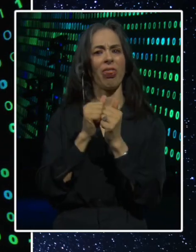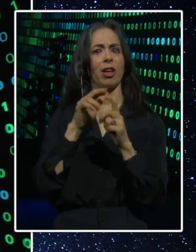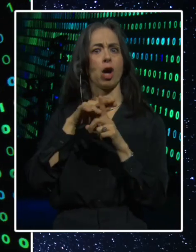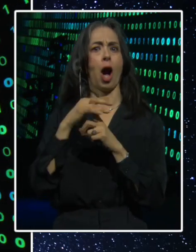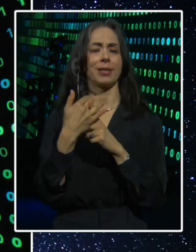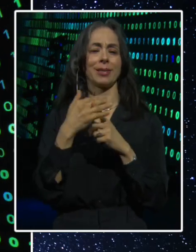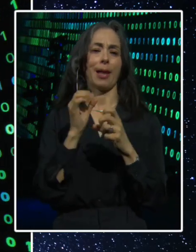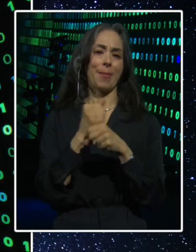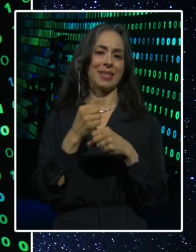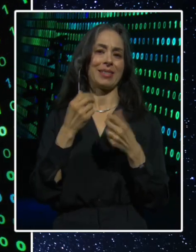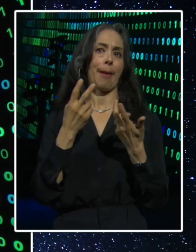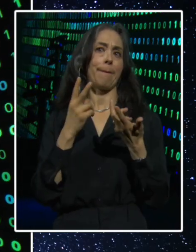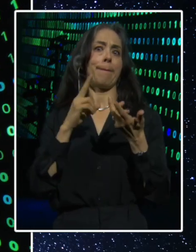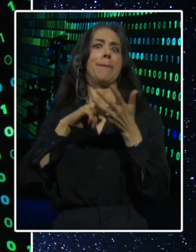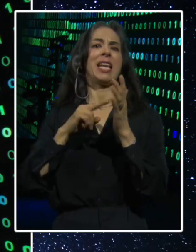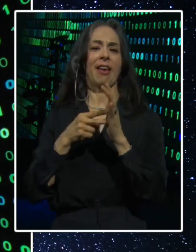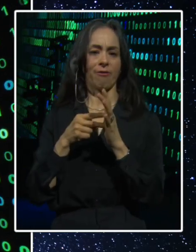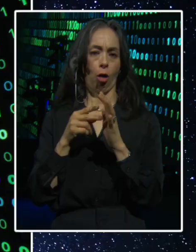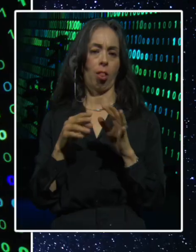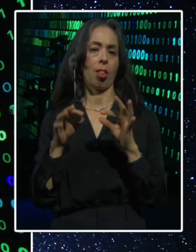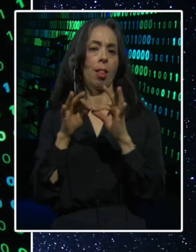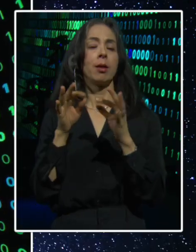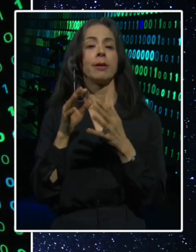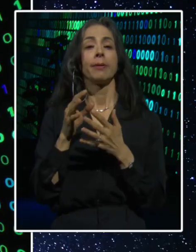and with the context that makes it meaningful.